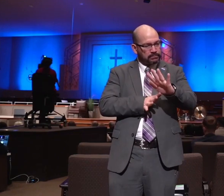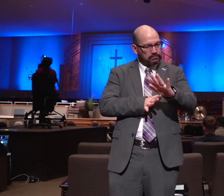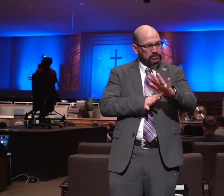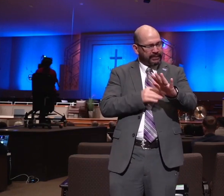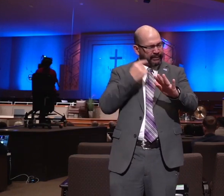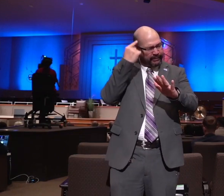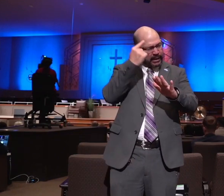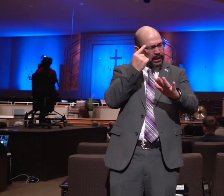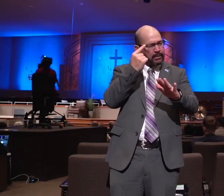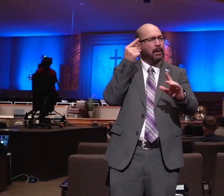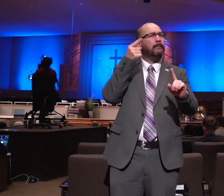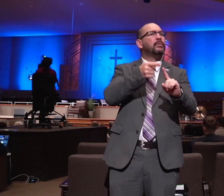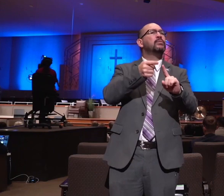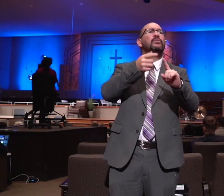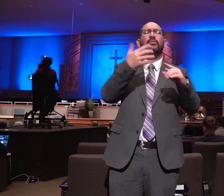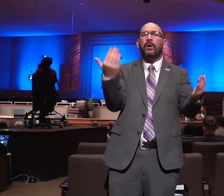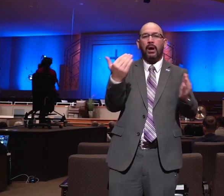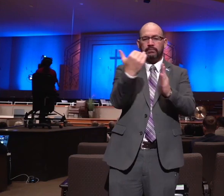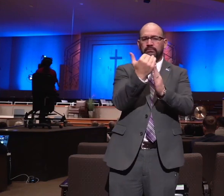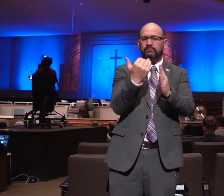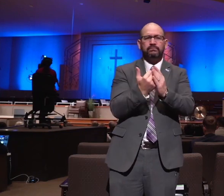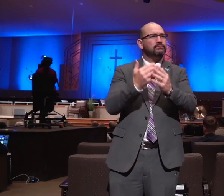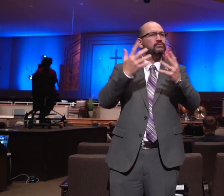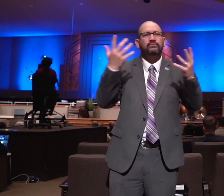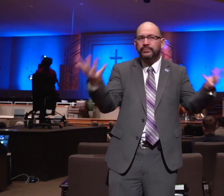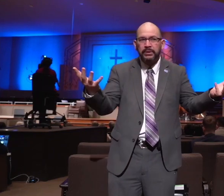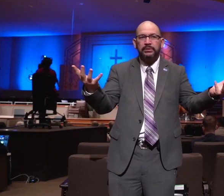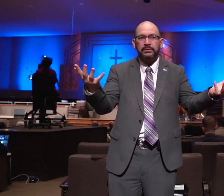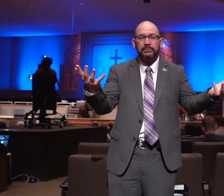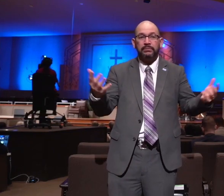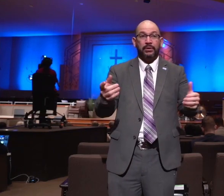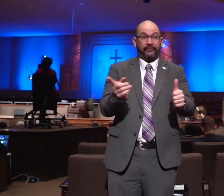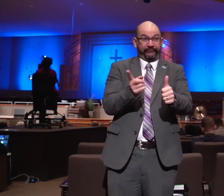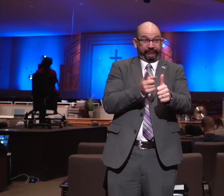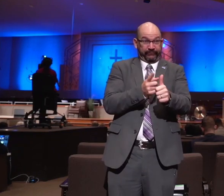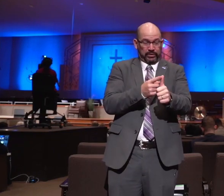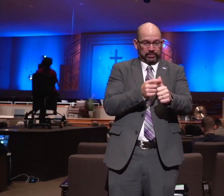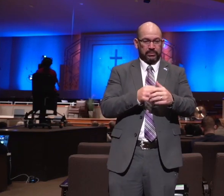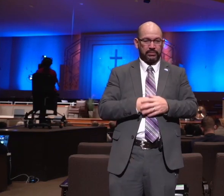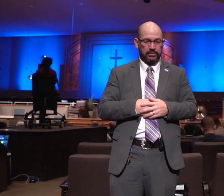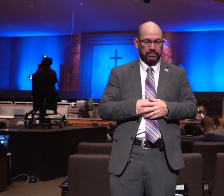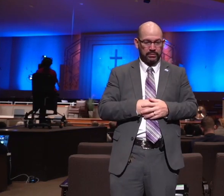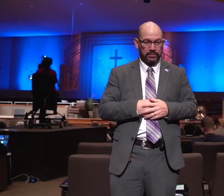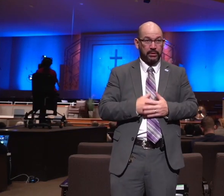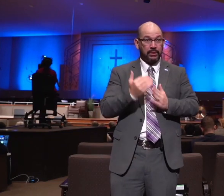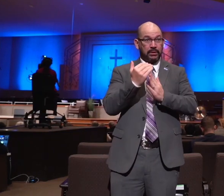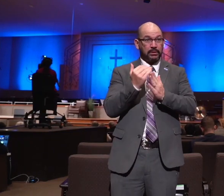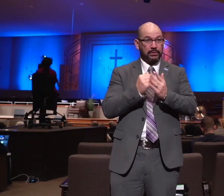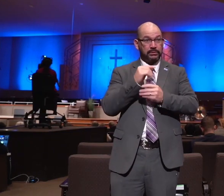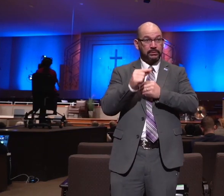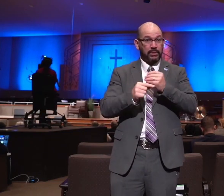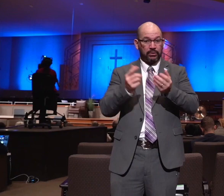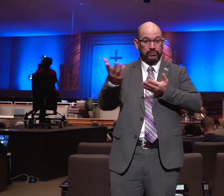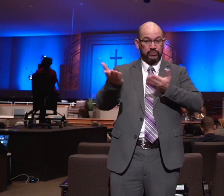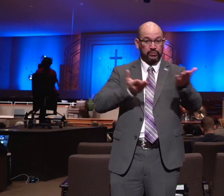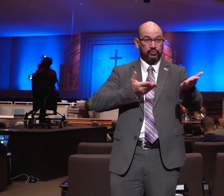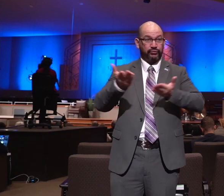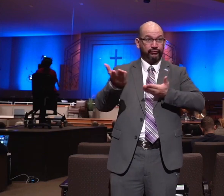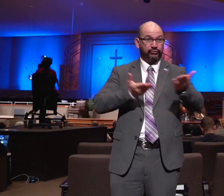so here are the lessons number one there's a lesson about service